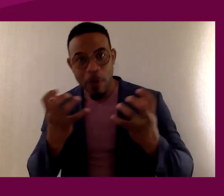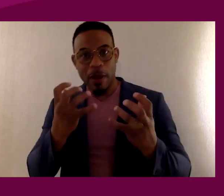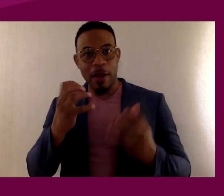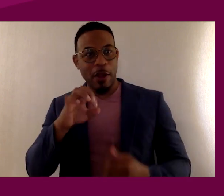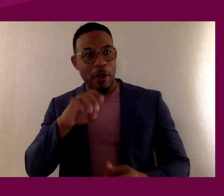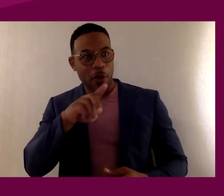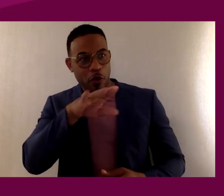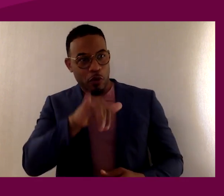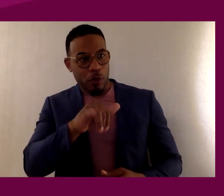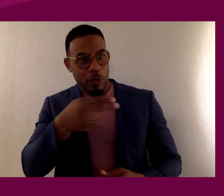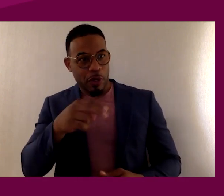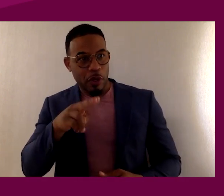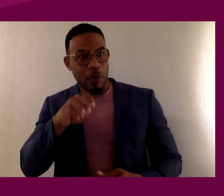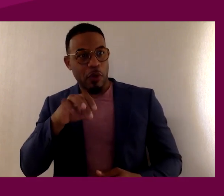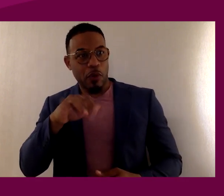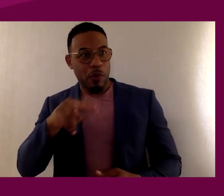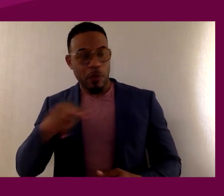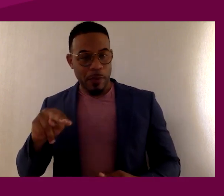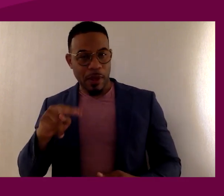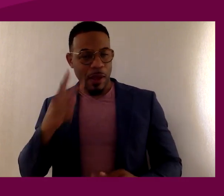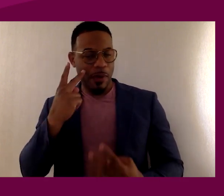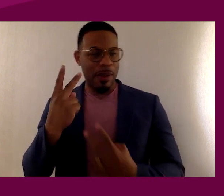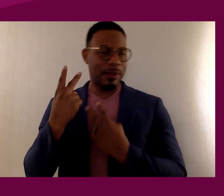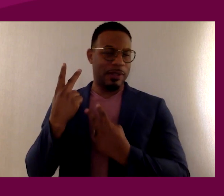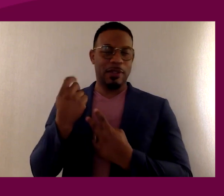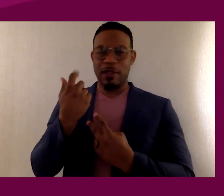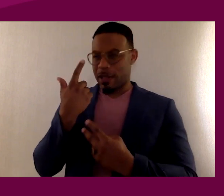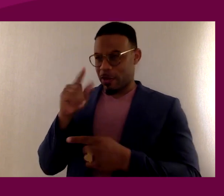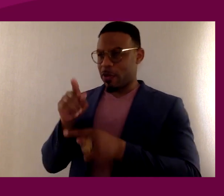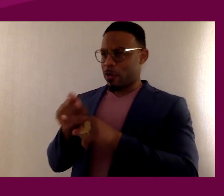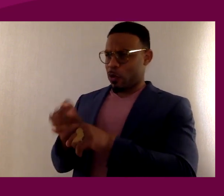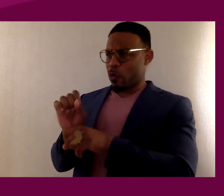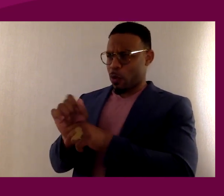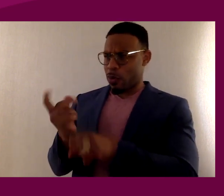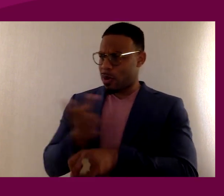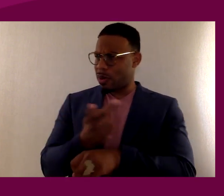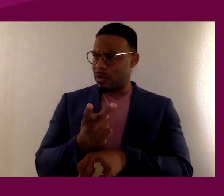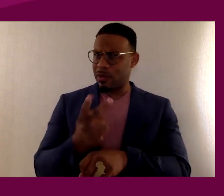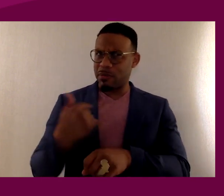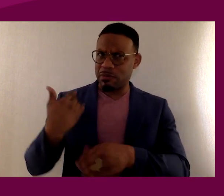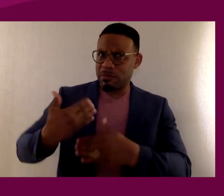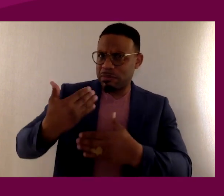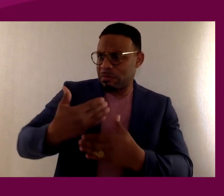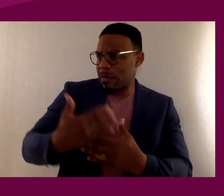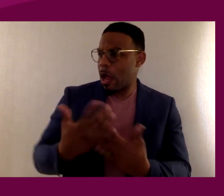the incredible Judy Heumann. And I want to take a minute to reflect a little bit. I know you worked